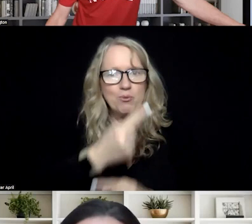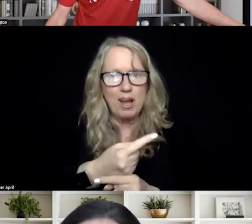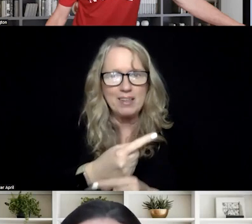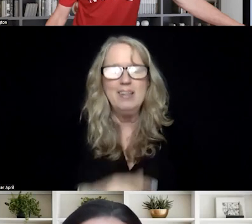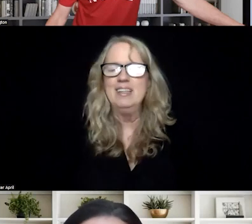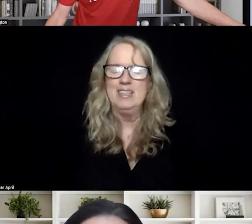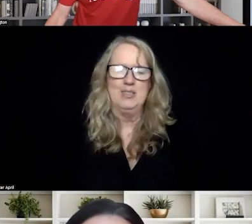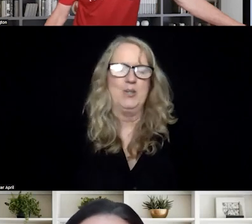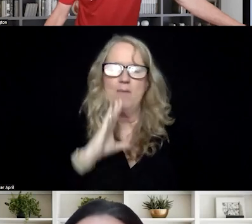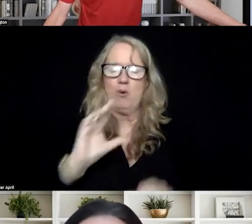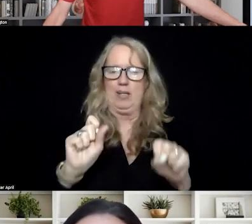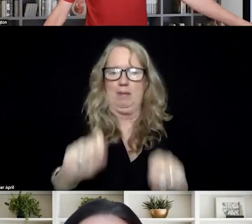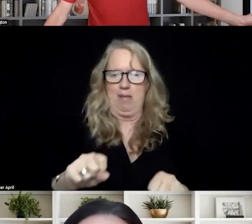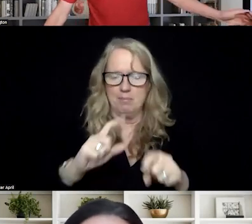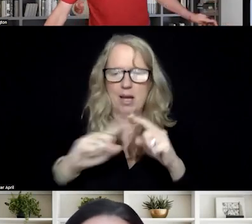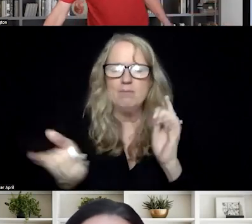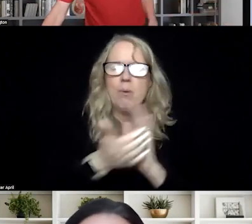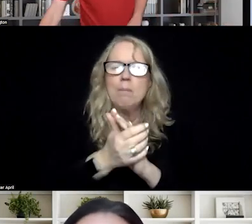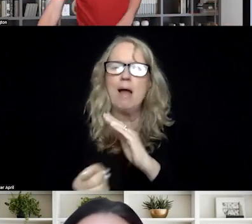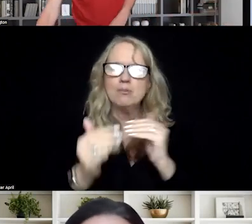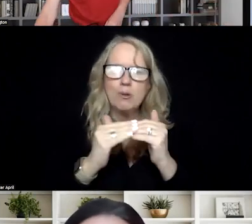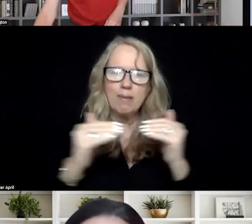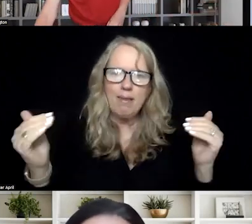THE CAPACITY TO SEND MASTER'S LEVEL CLINICIANS TO ALL OF THESE